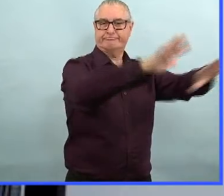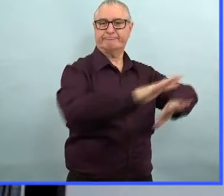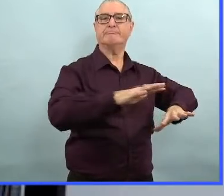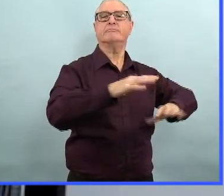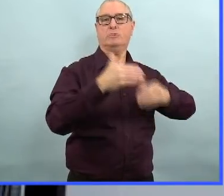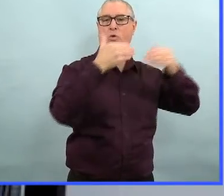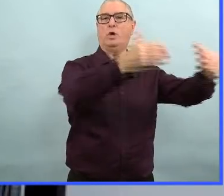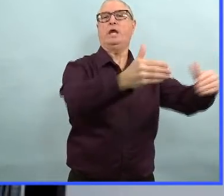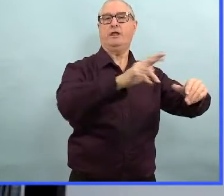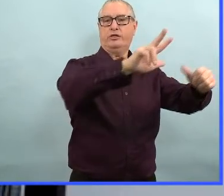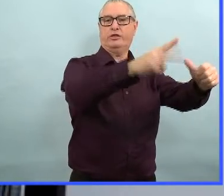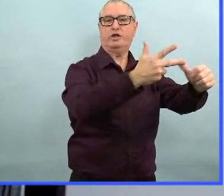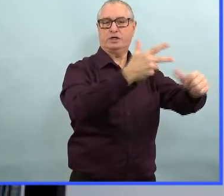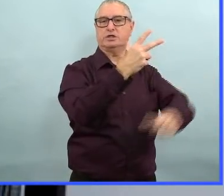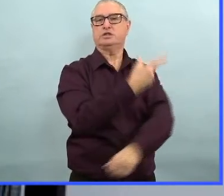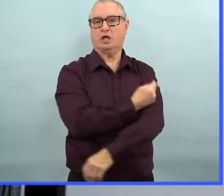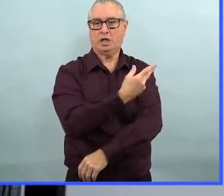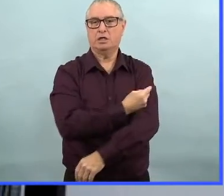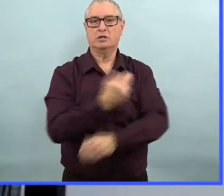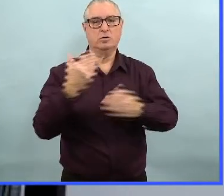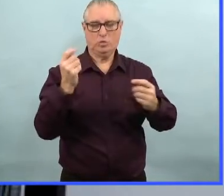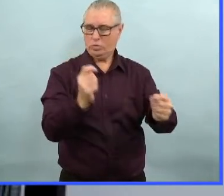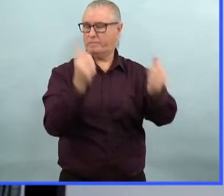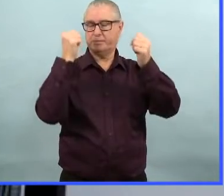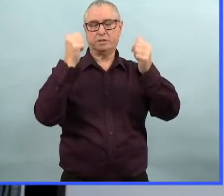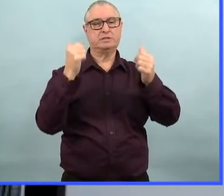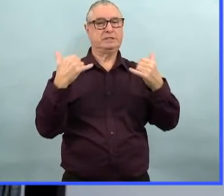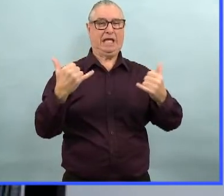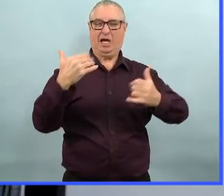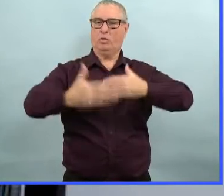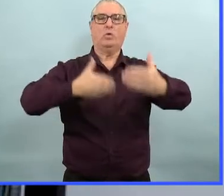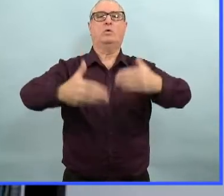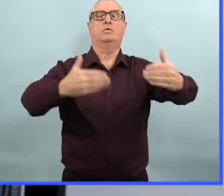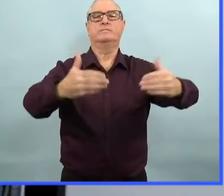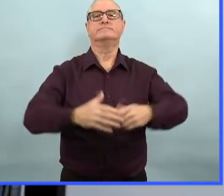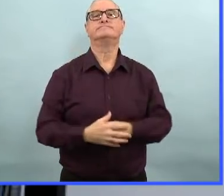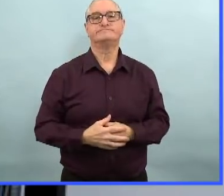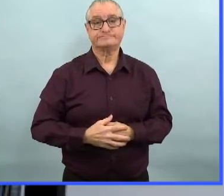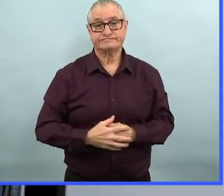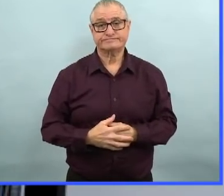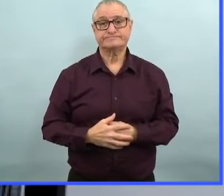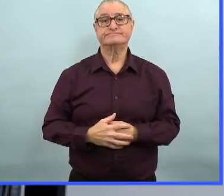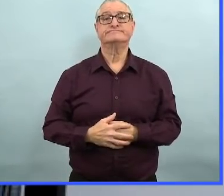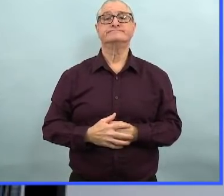as soon as possible the six-month time frame between second and third doses continues to be